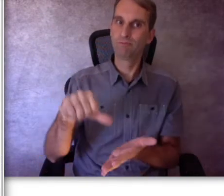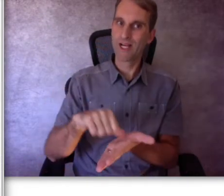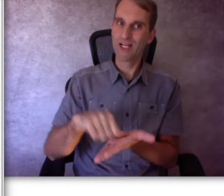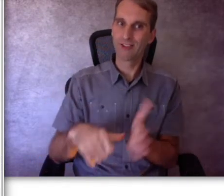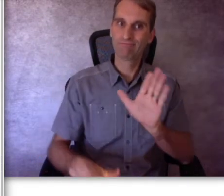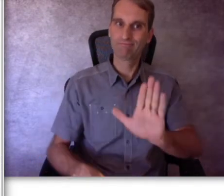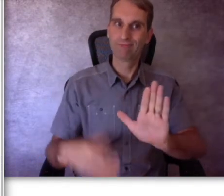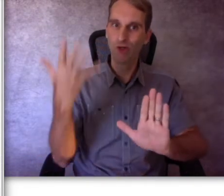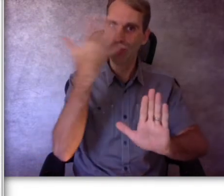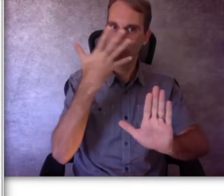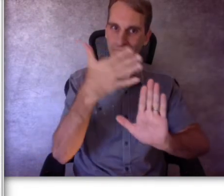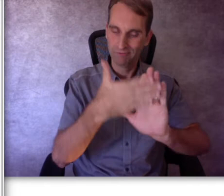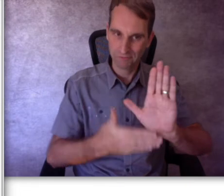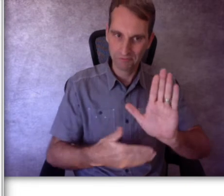This is the article page.